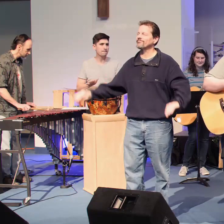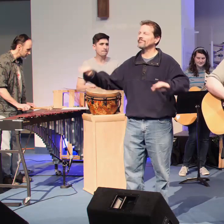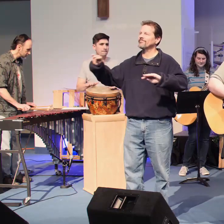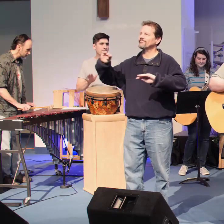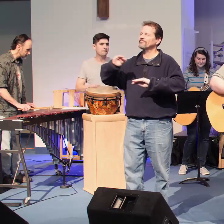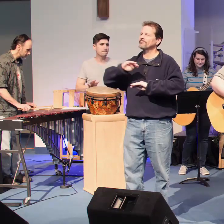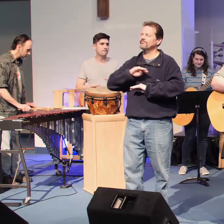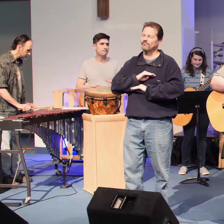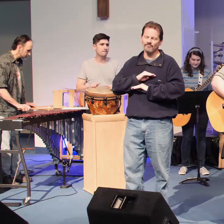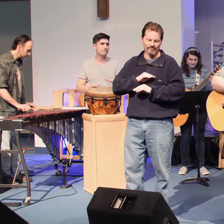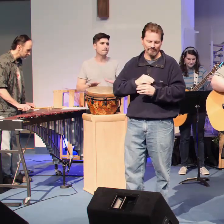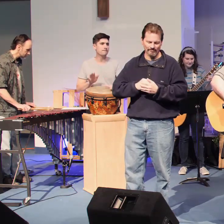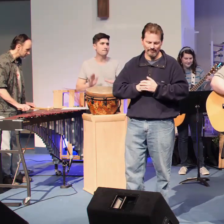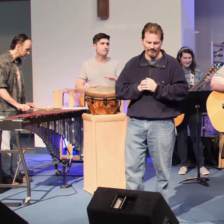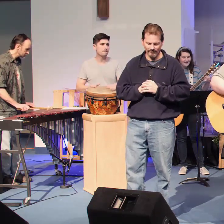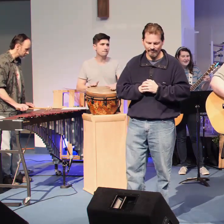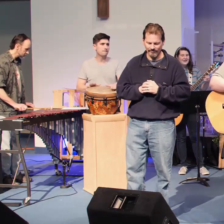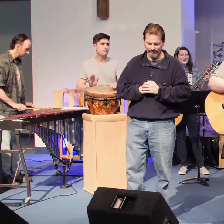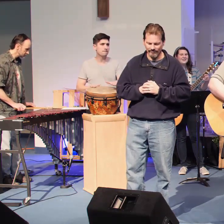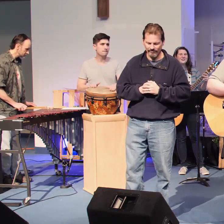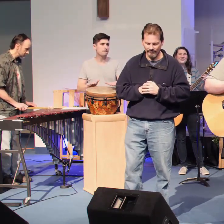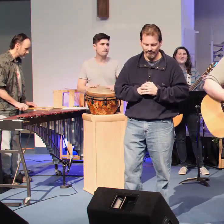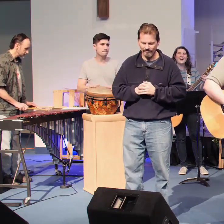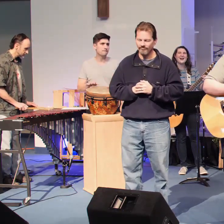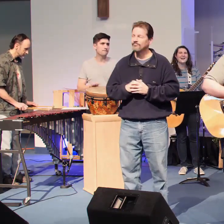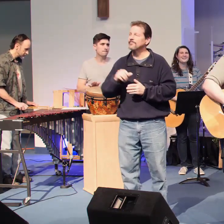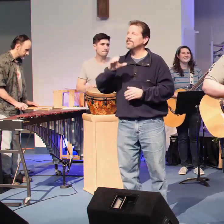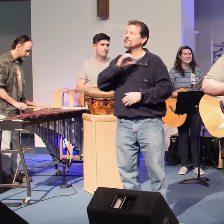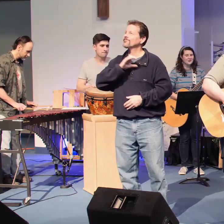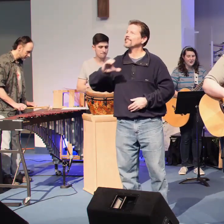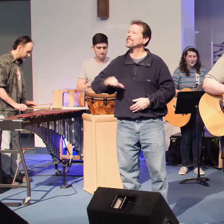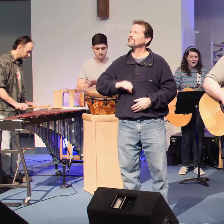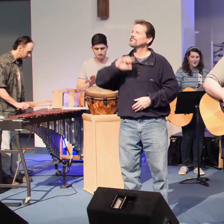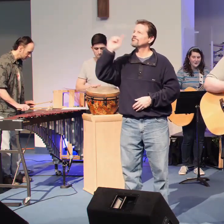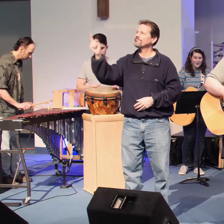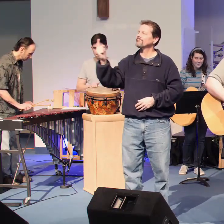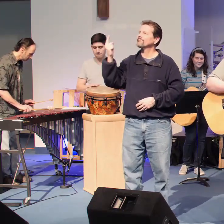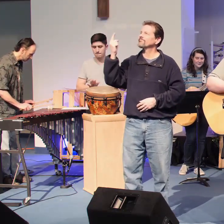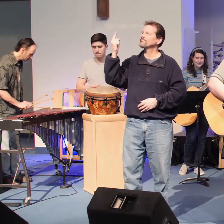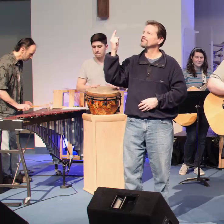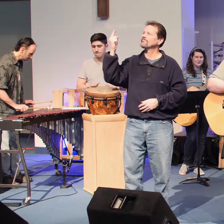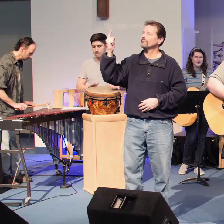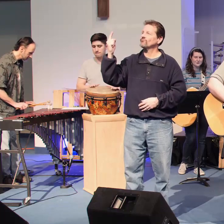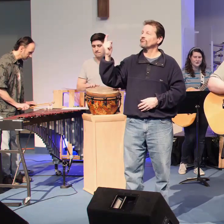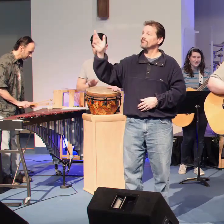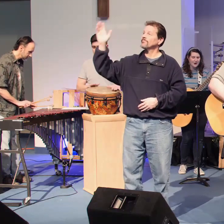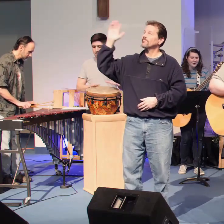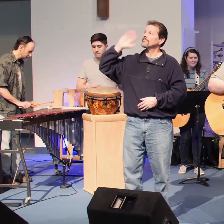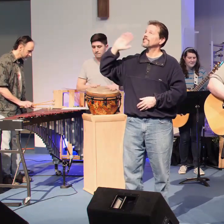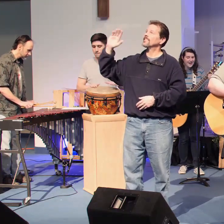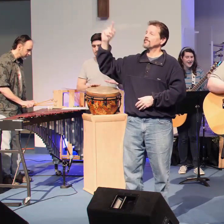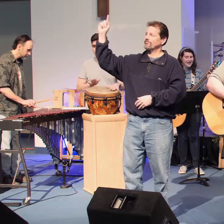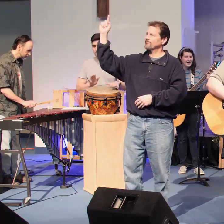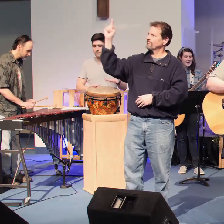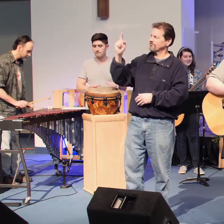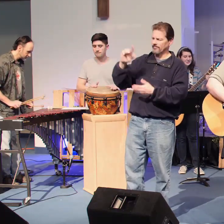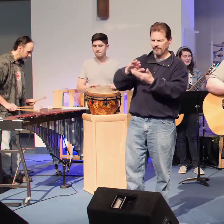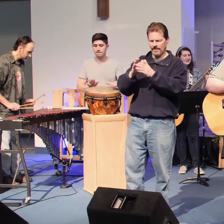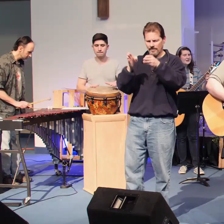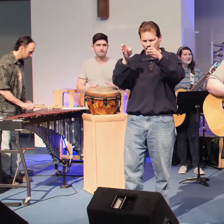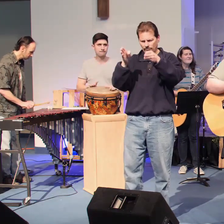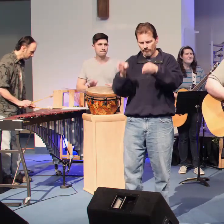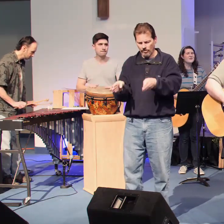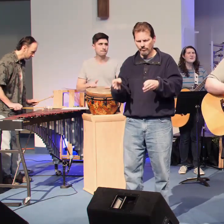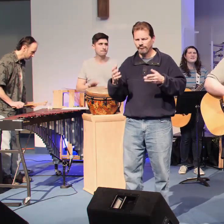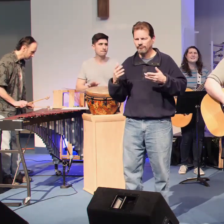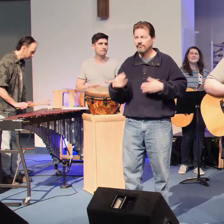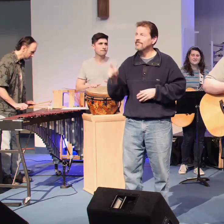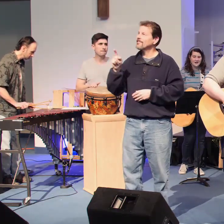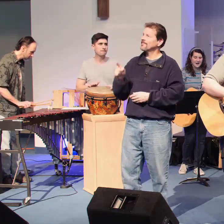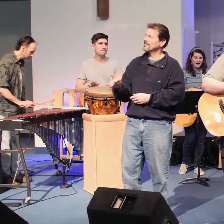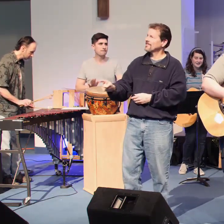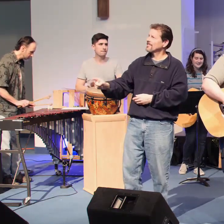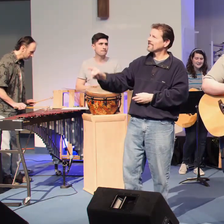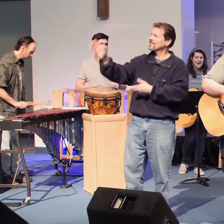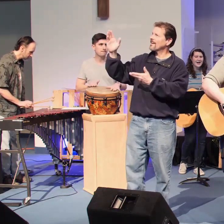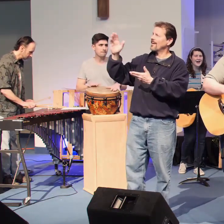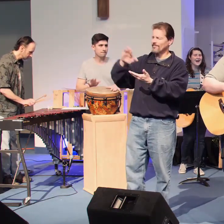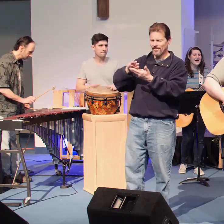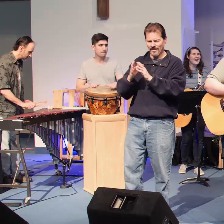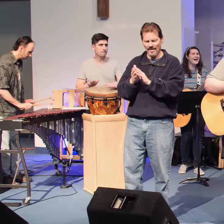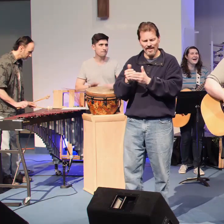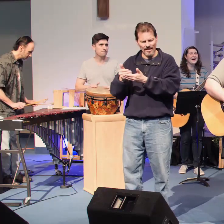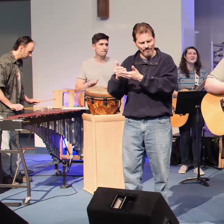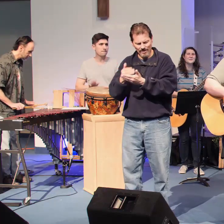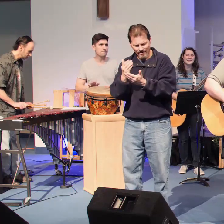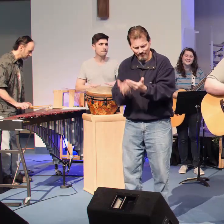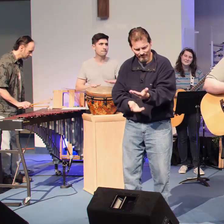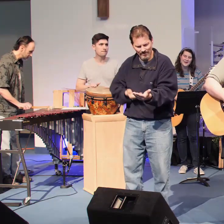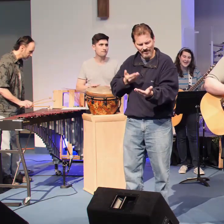In Christ alone! - who took on flesh, Fullness of God in helpless babe.